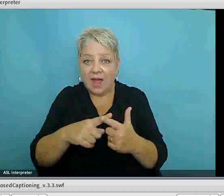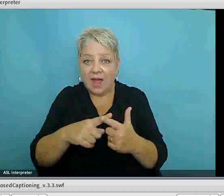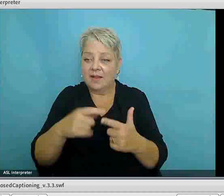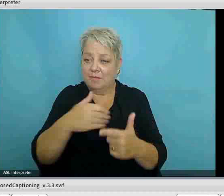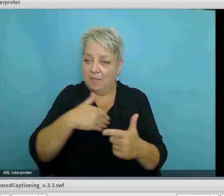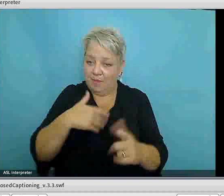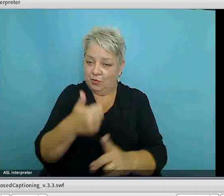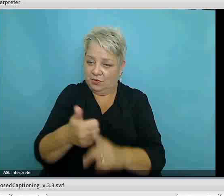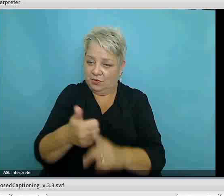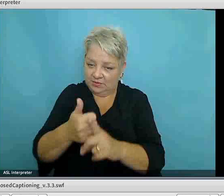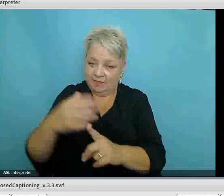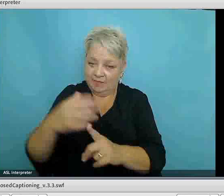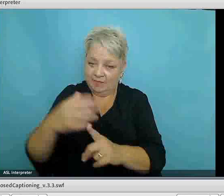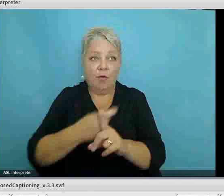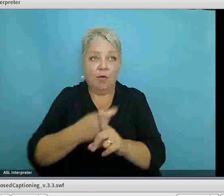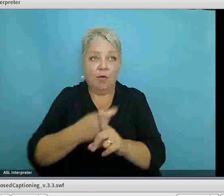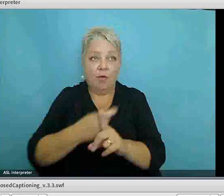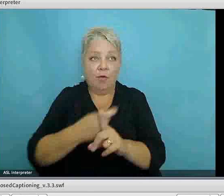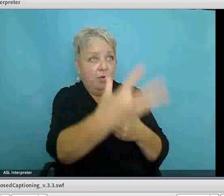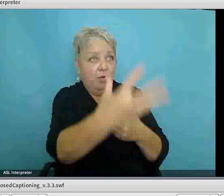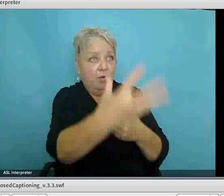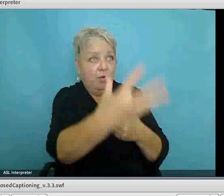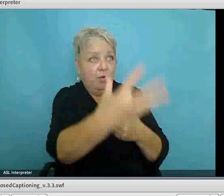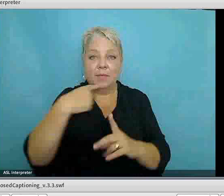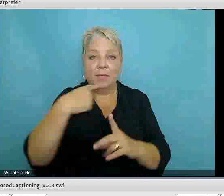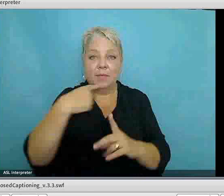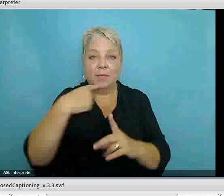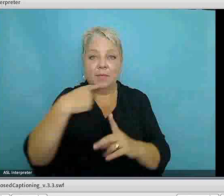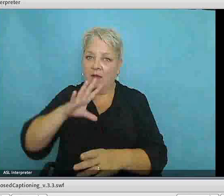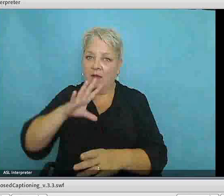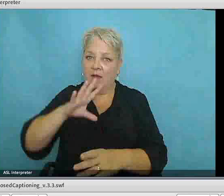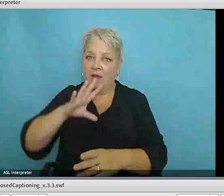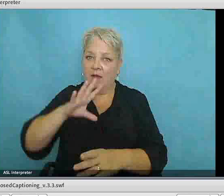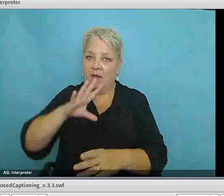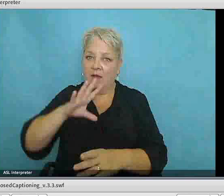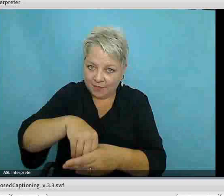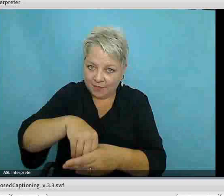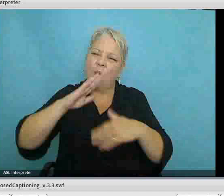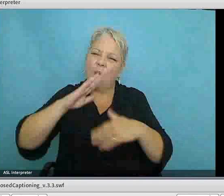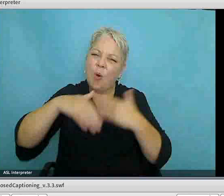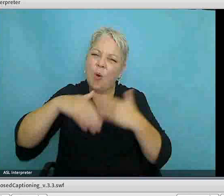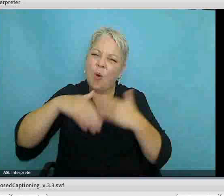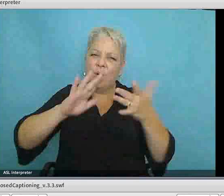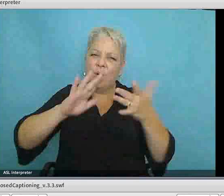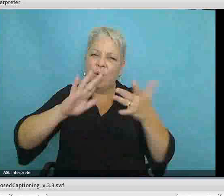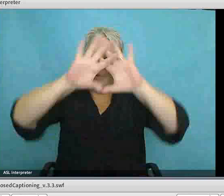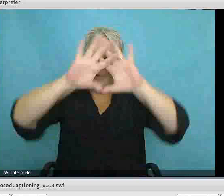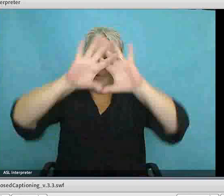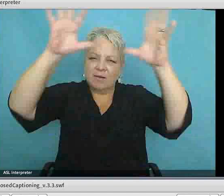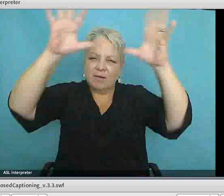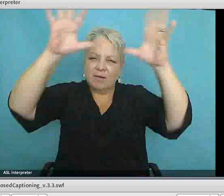of a larger -- a larger care team to offer more options for this person.